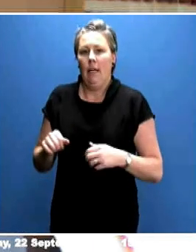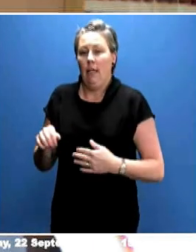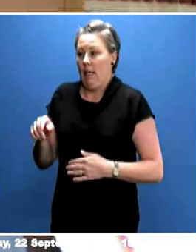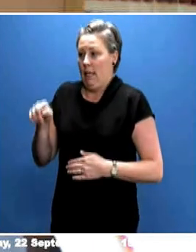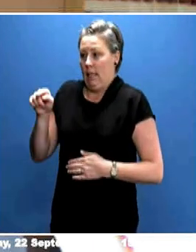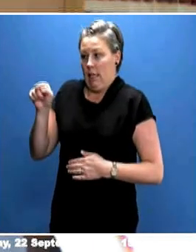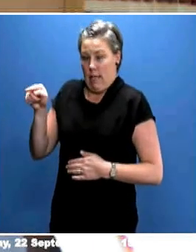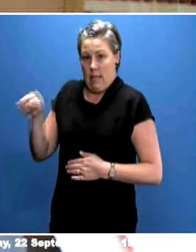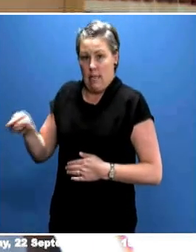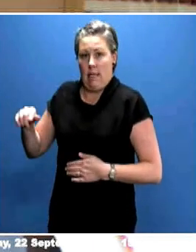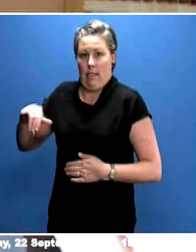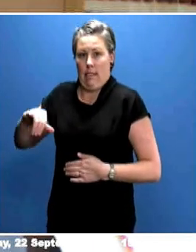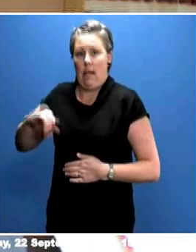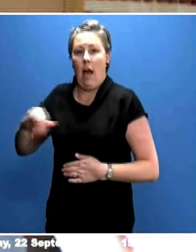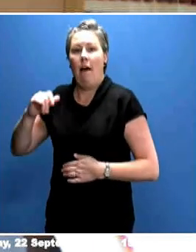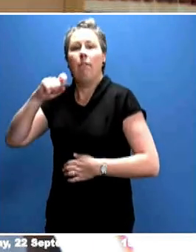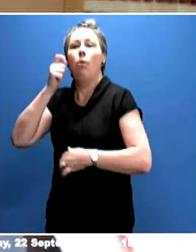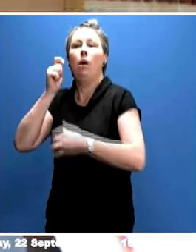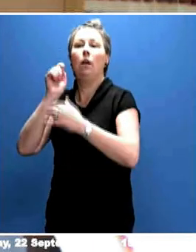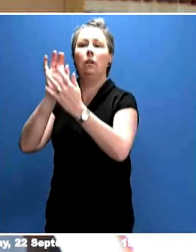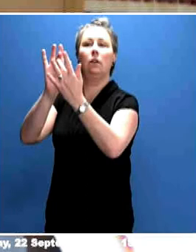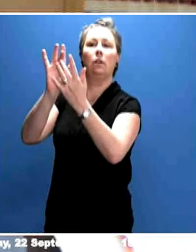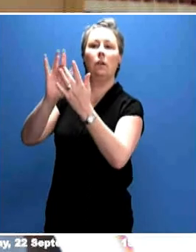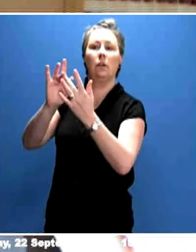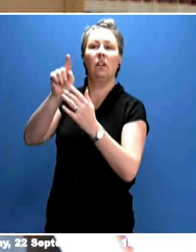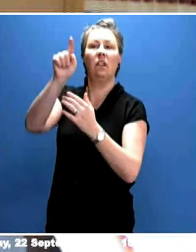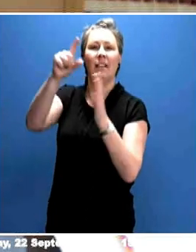that the child is connected to family, or to carers